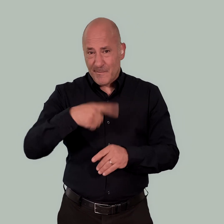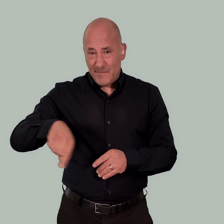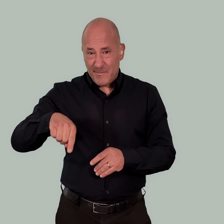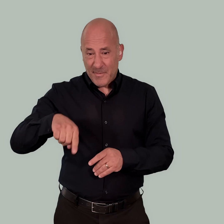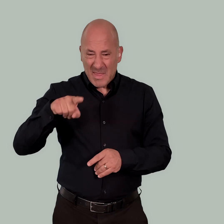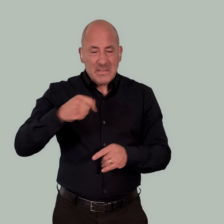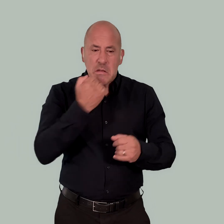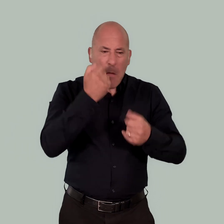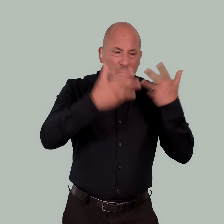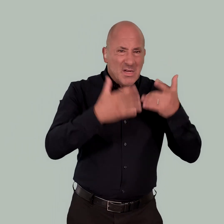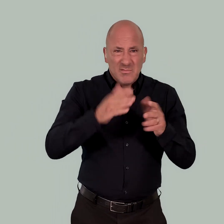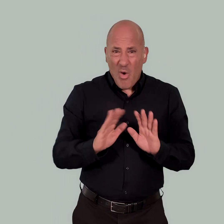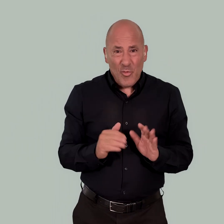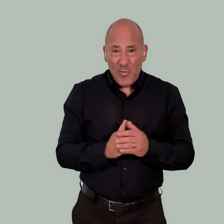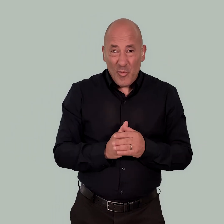They are not a statistic.